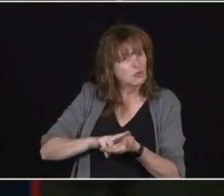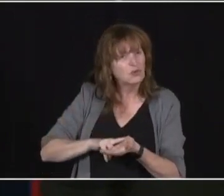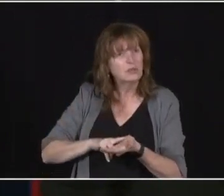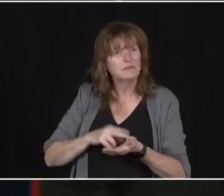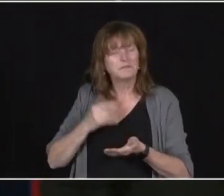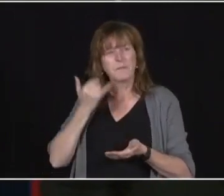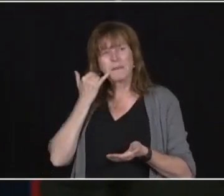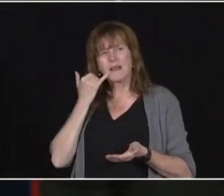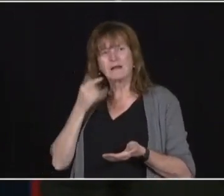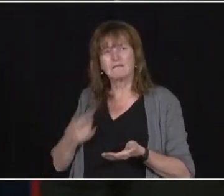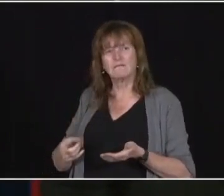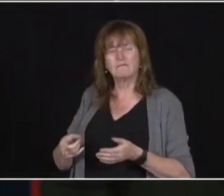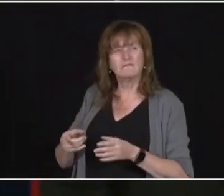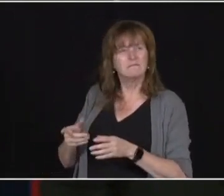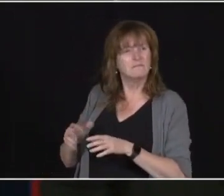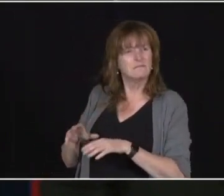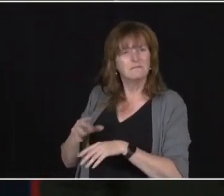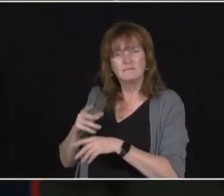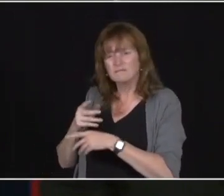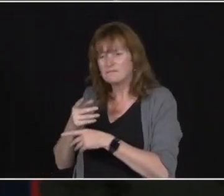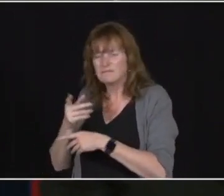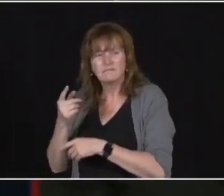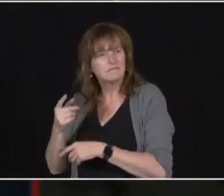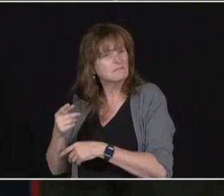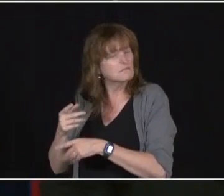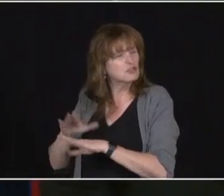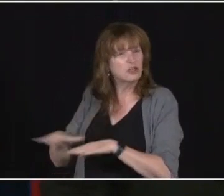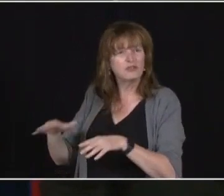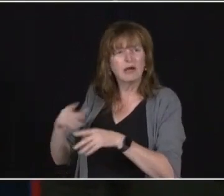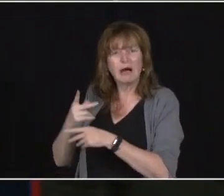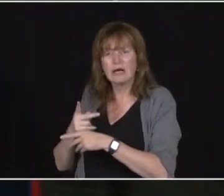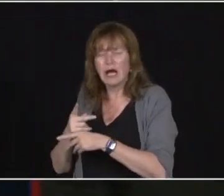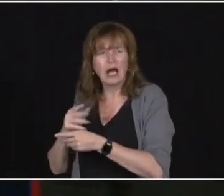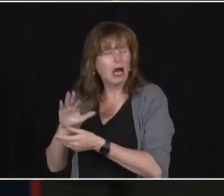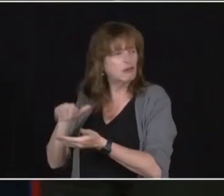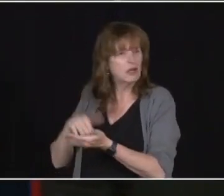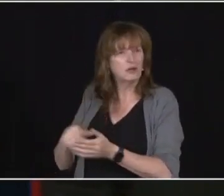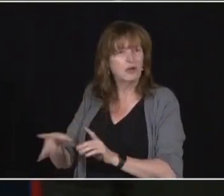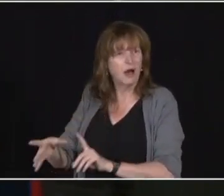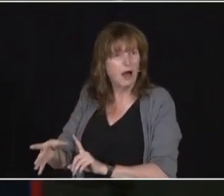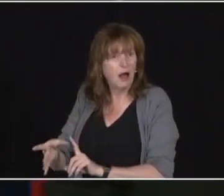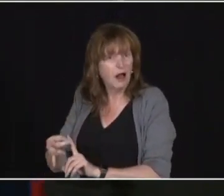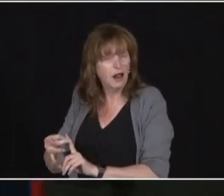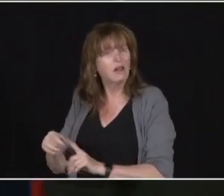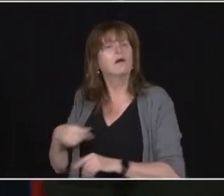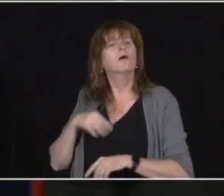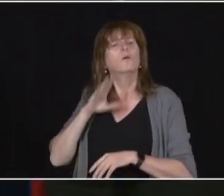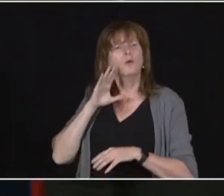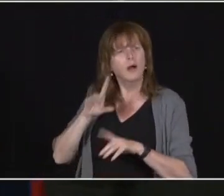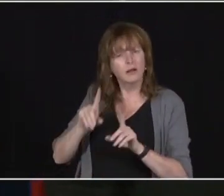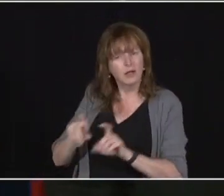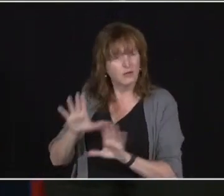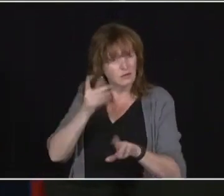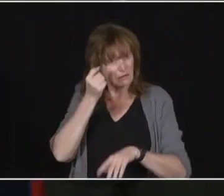nurse or practitioner to be able to conduct those tests because any small children, it's very delicate with the nasal swabs that have to be in